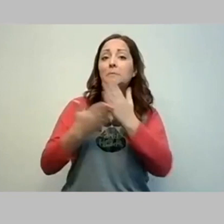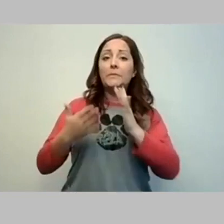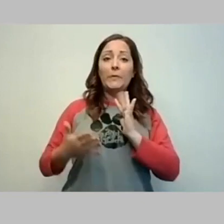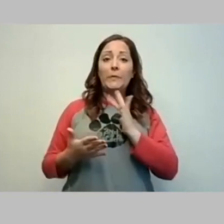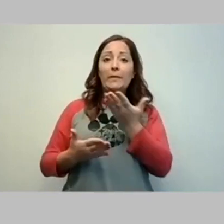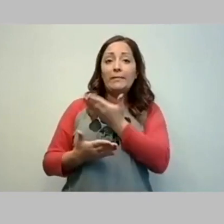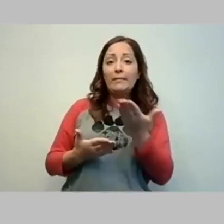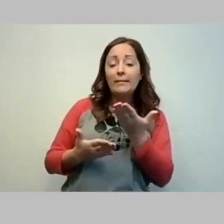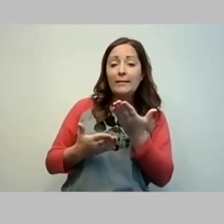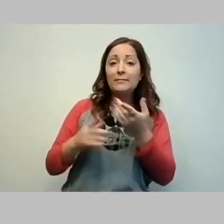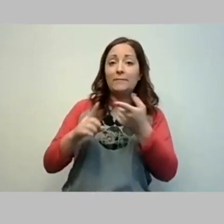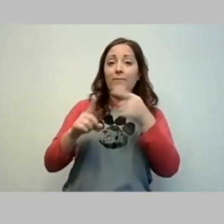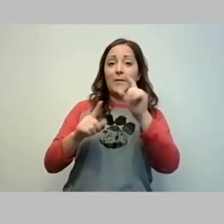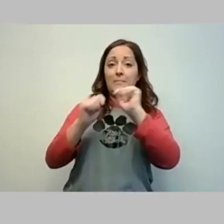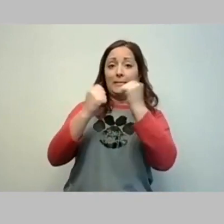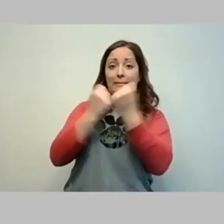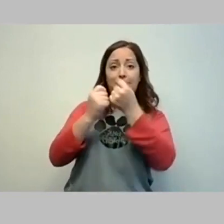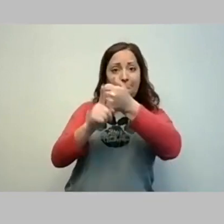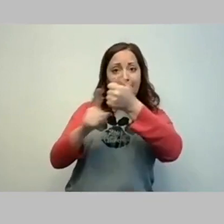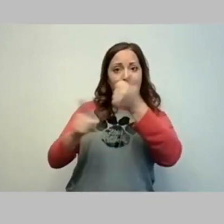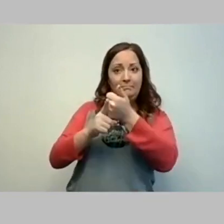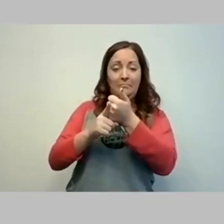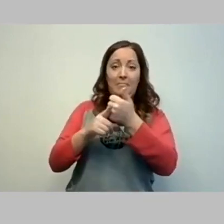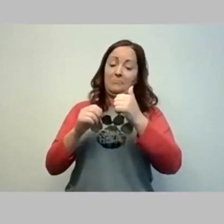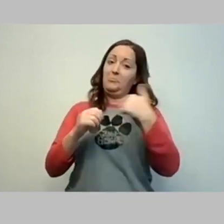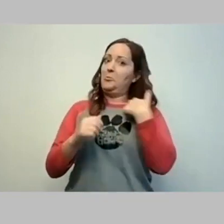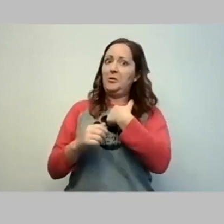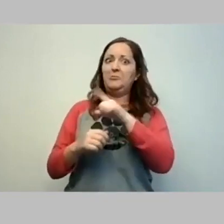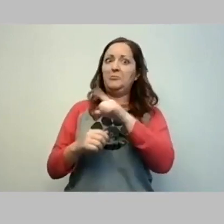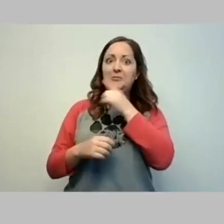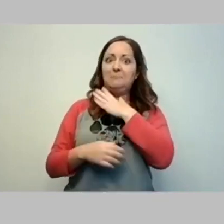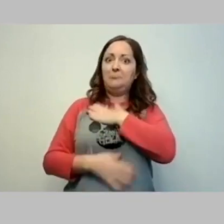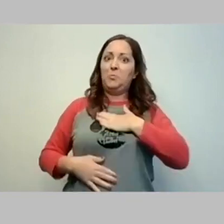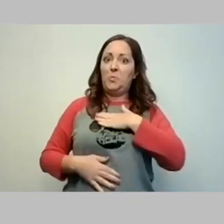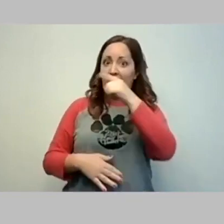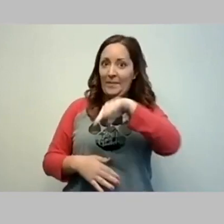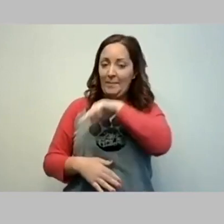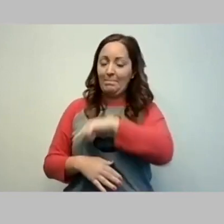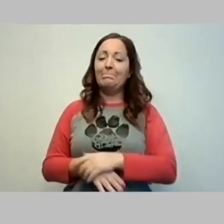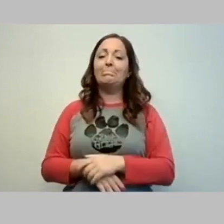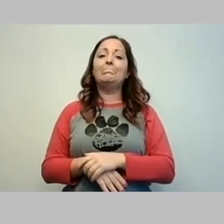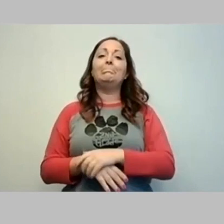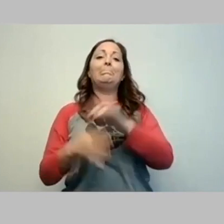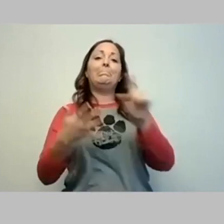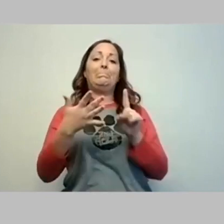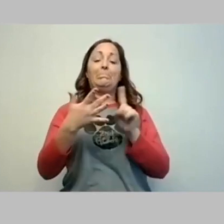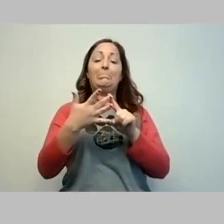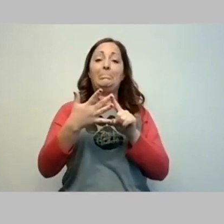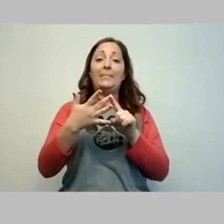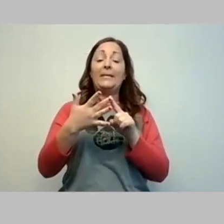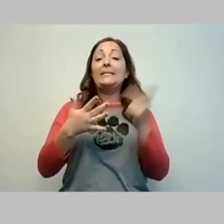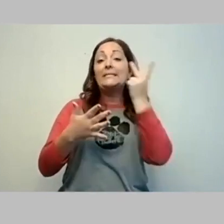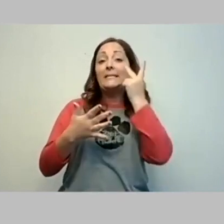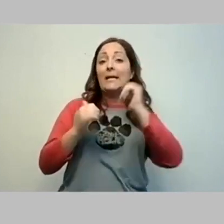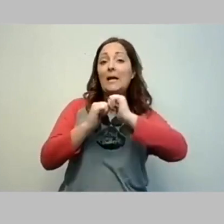Next, we'll talk about some features that Teams has that we really loved.